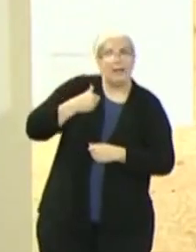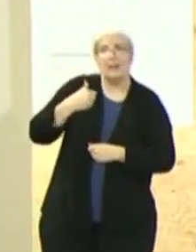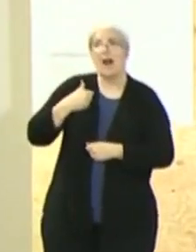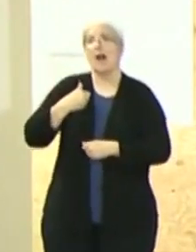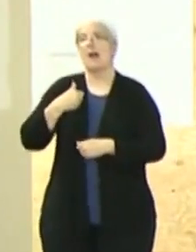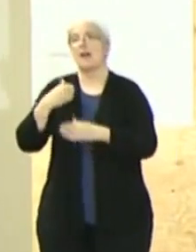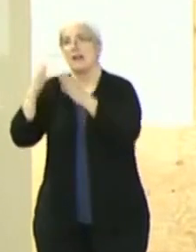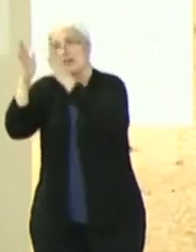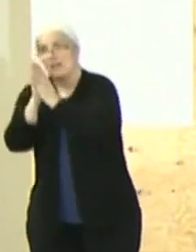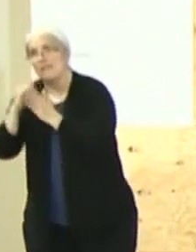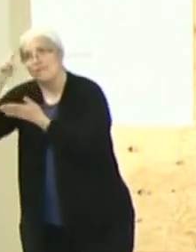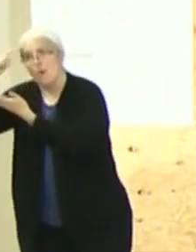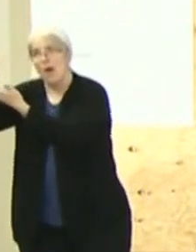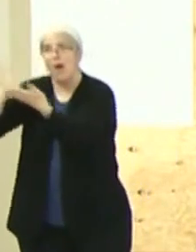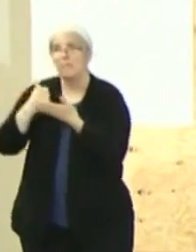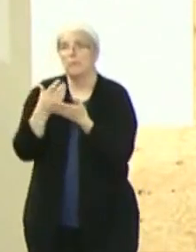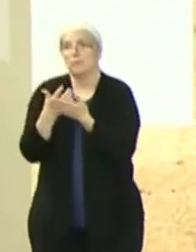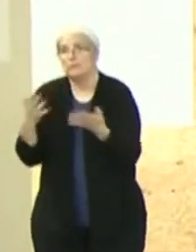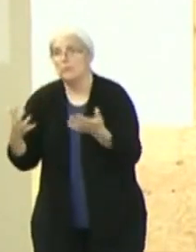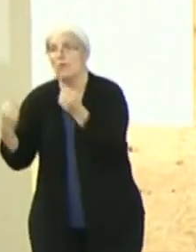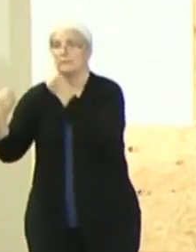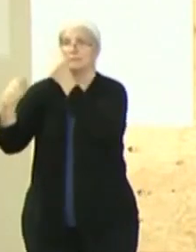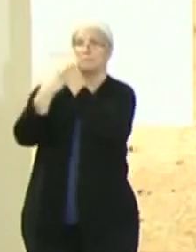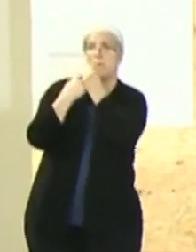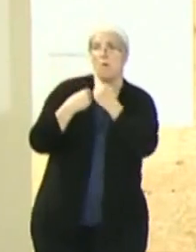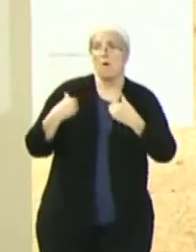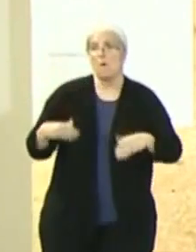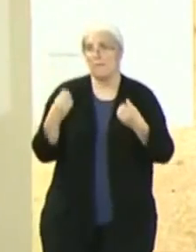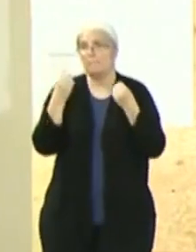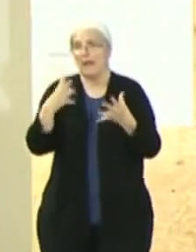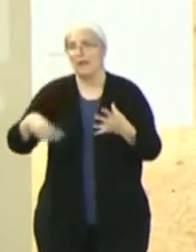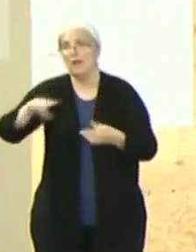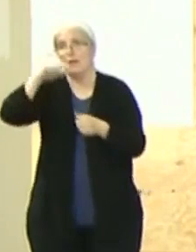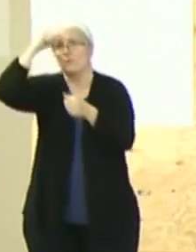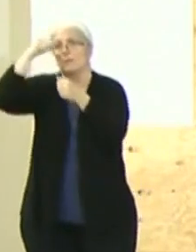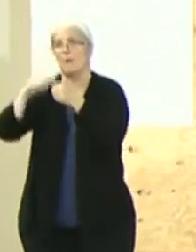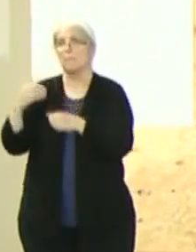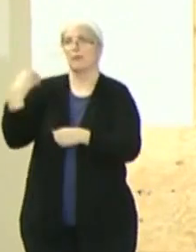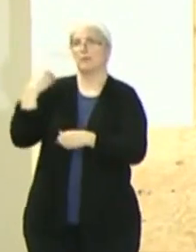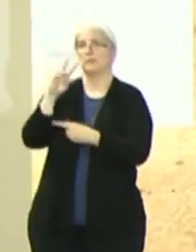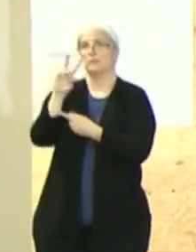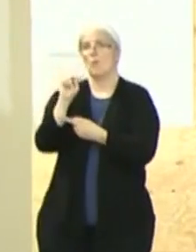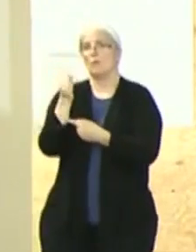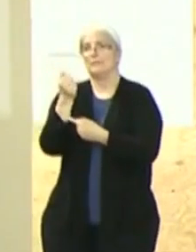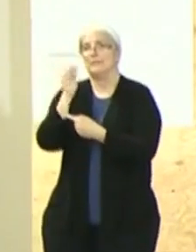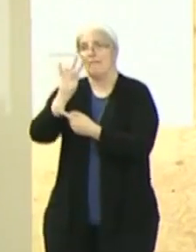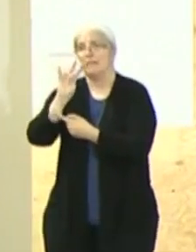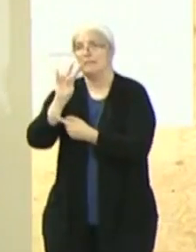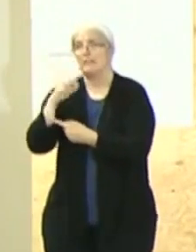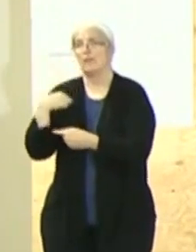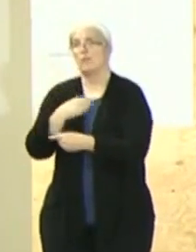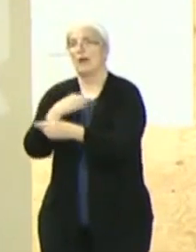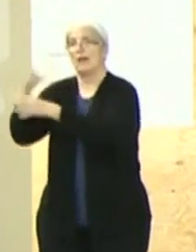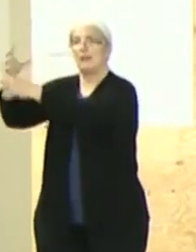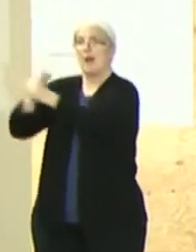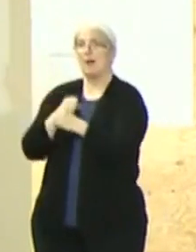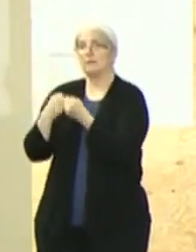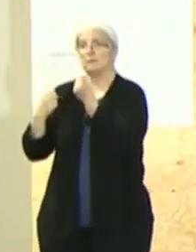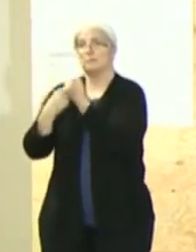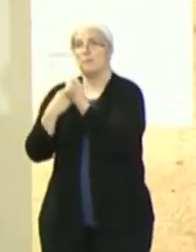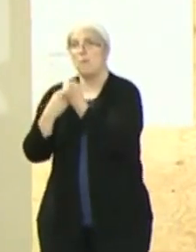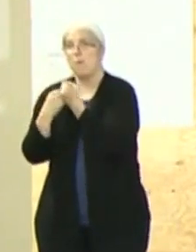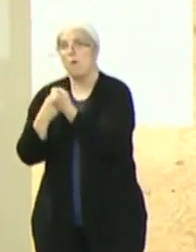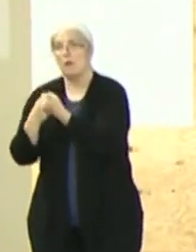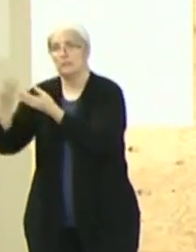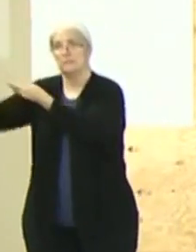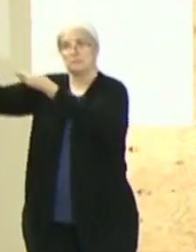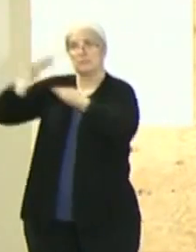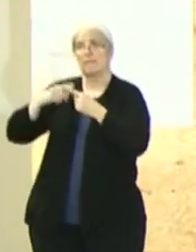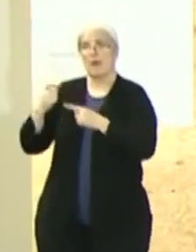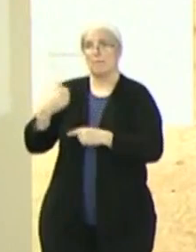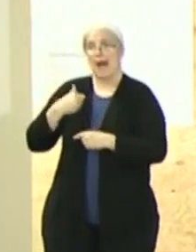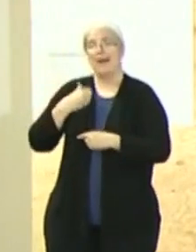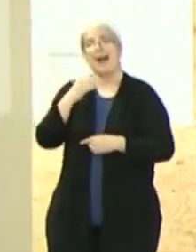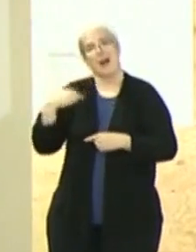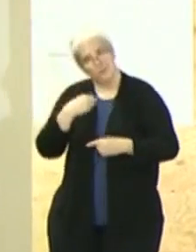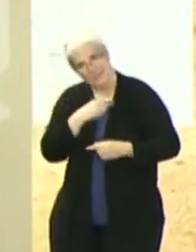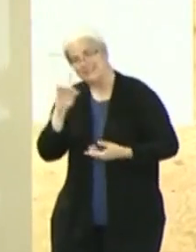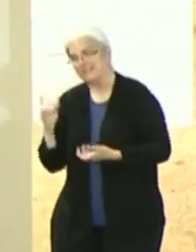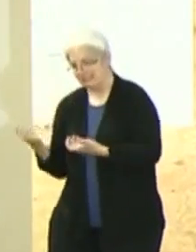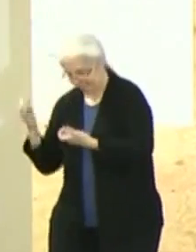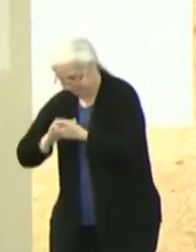HE SAYS CALIFORNIA RECEIVING HELP NOW FROM 10 STATES ACROSS THE COUNTRY, AS WELL AS FROM CANADA AND AUSTRALIA.